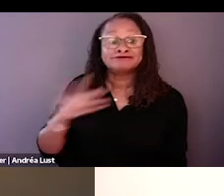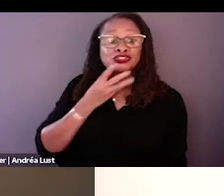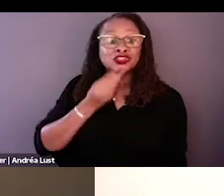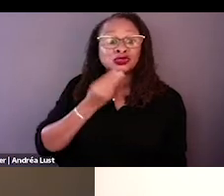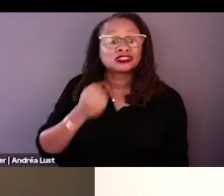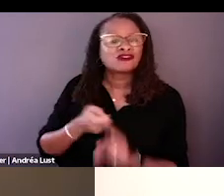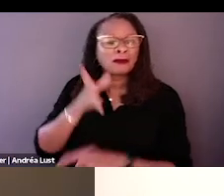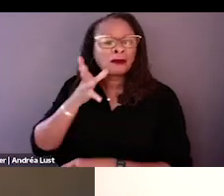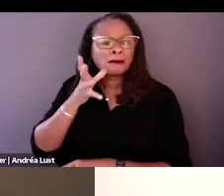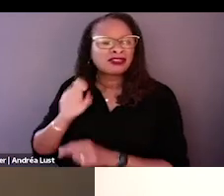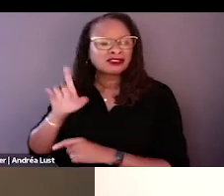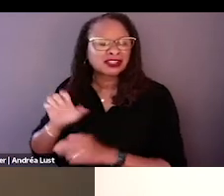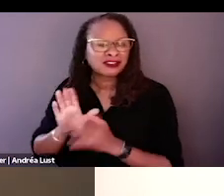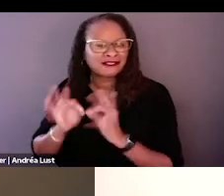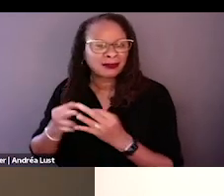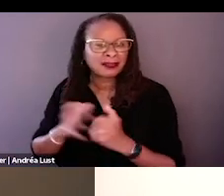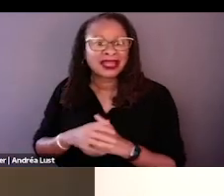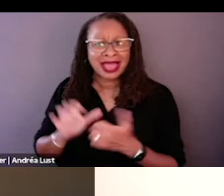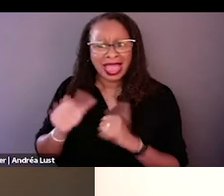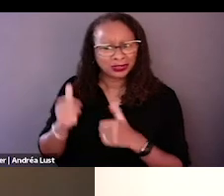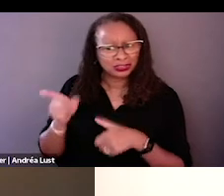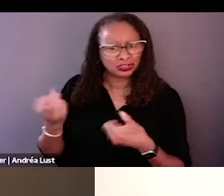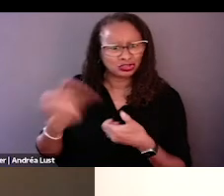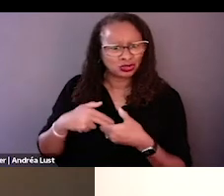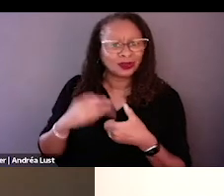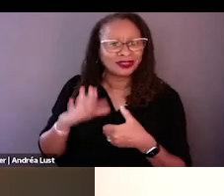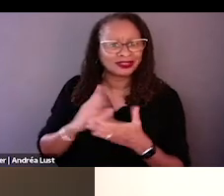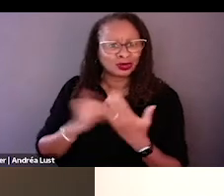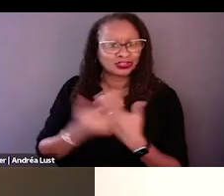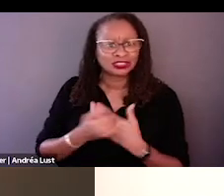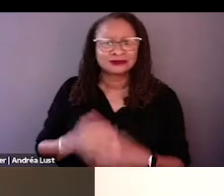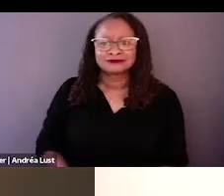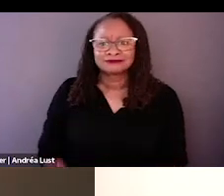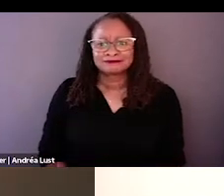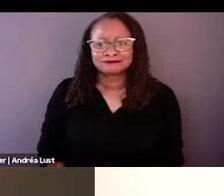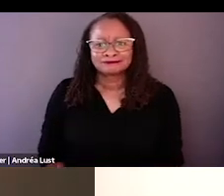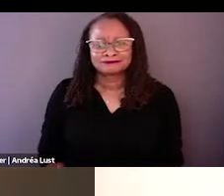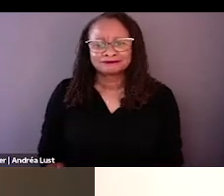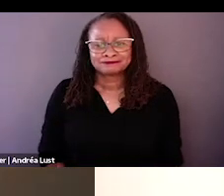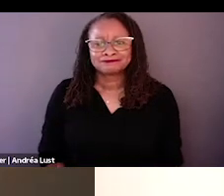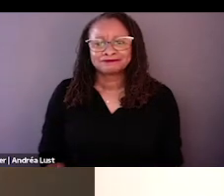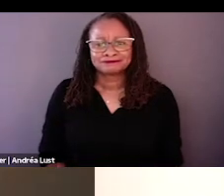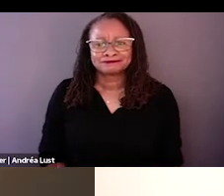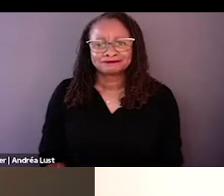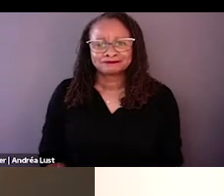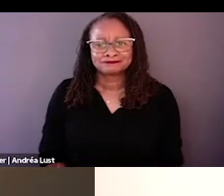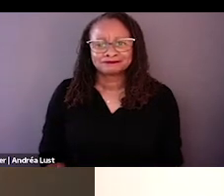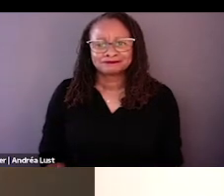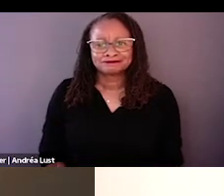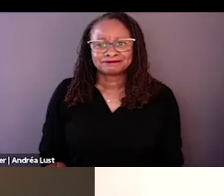We do need to bear witness to these, but because we have become desensitized, I think, seeing the